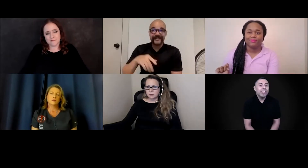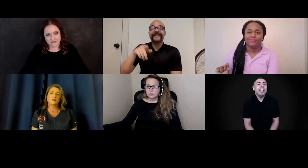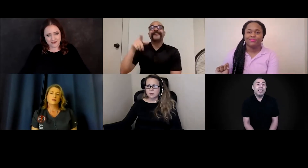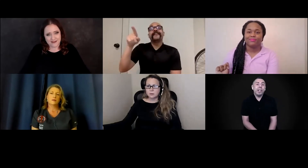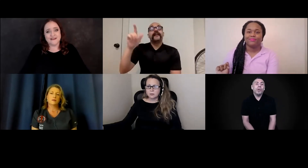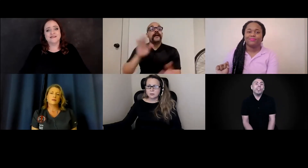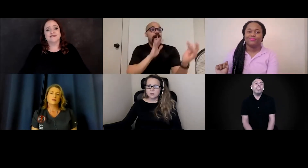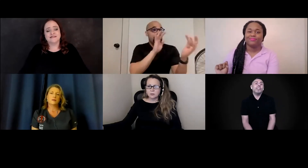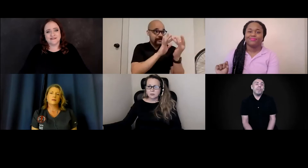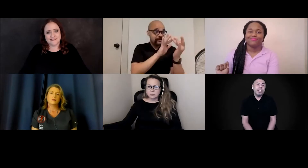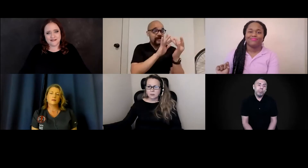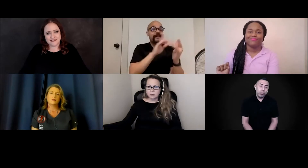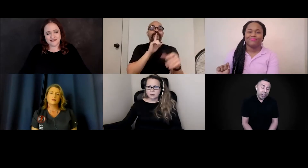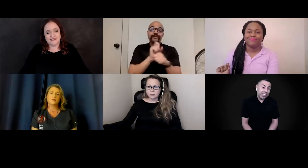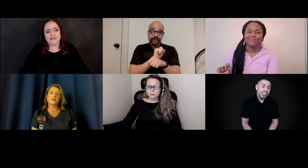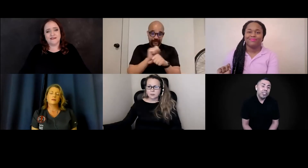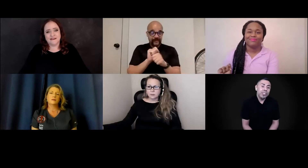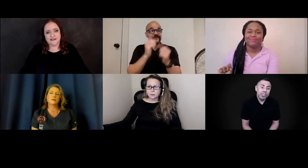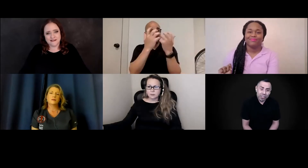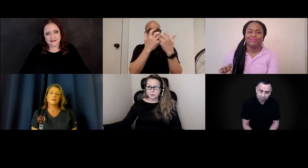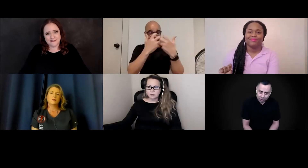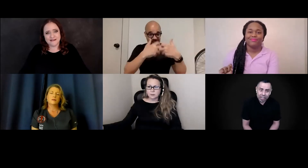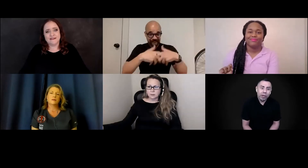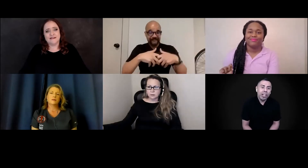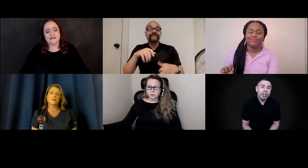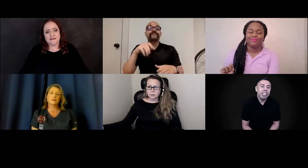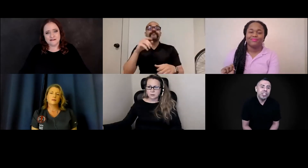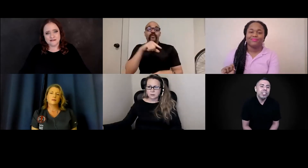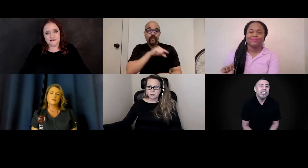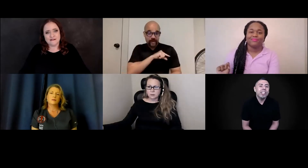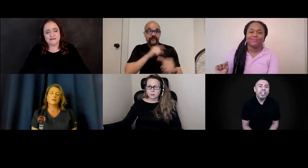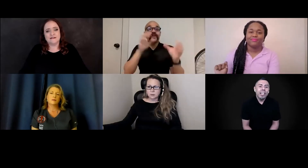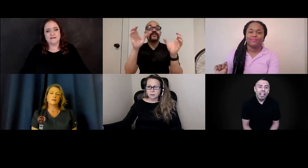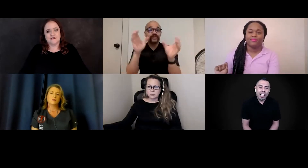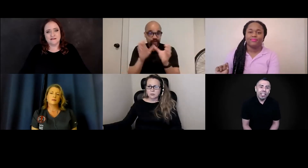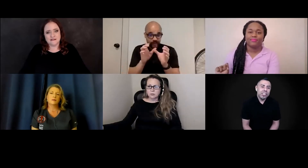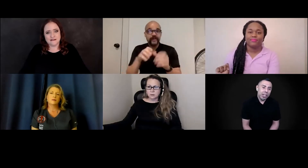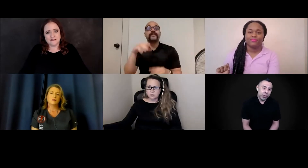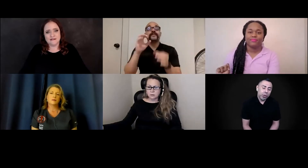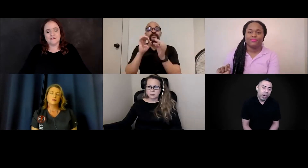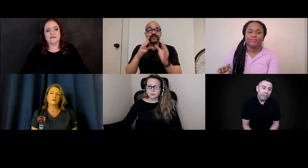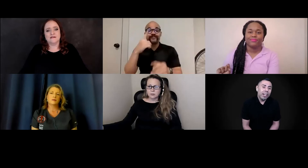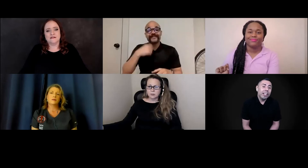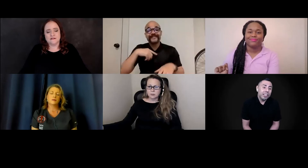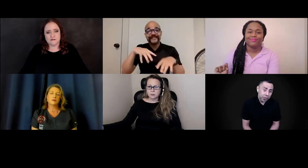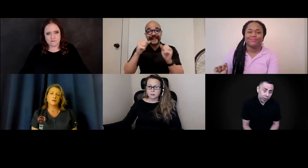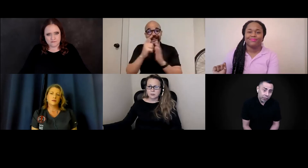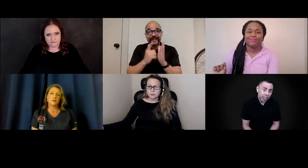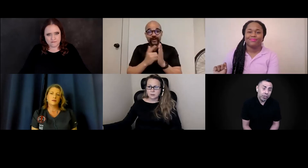And that coordinator has finally been willing to take my recommendation and schedule a qualified,